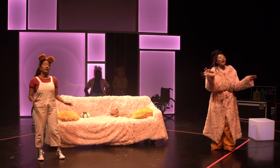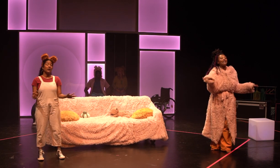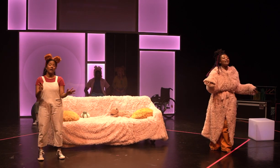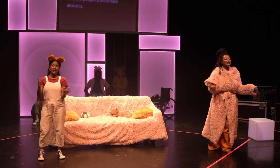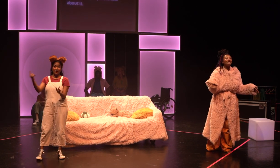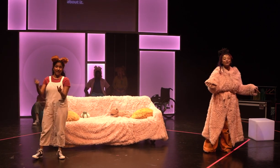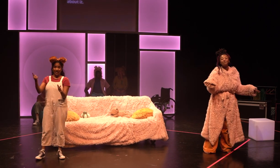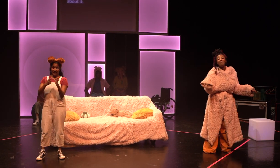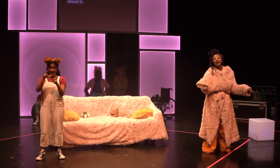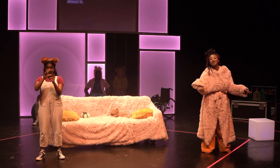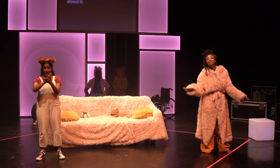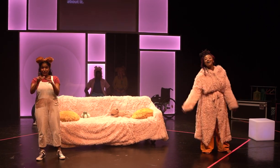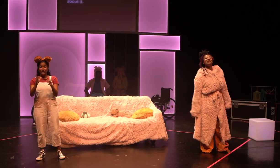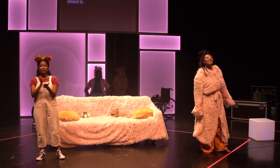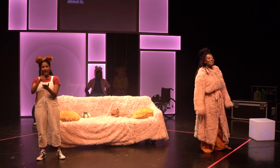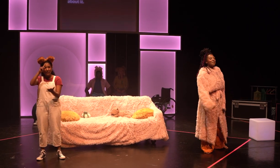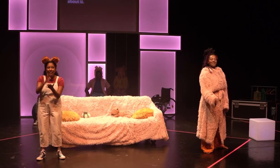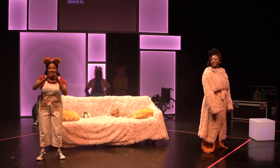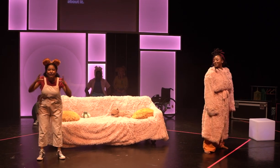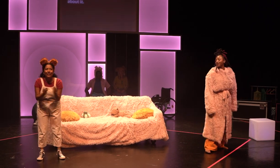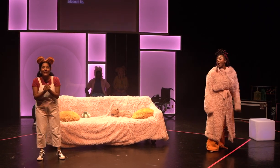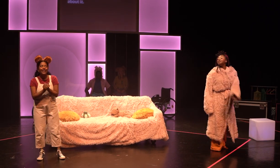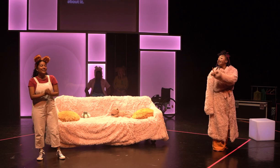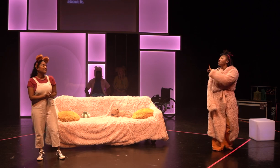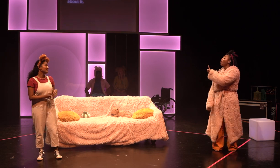She's got ADHD so she's proper passionate about it. 'I'm telling you